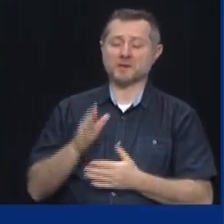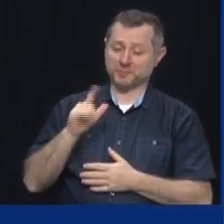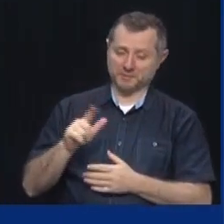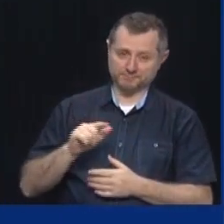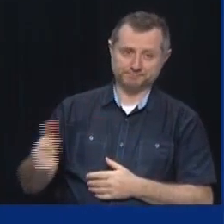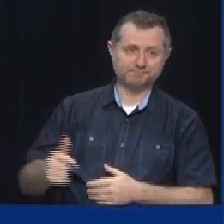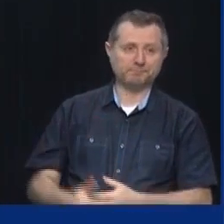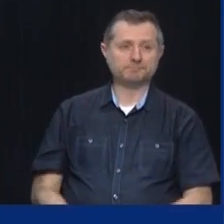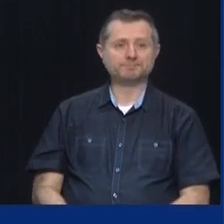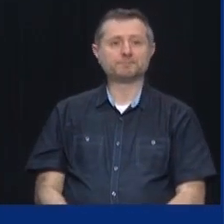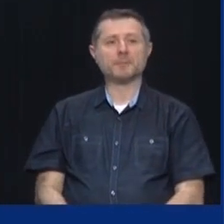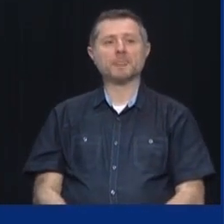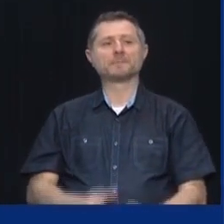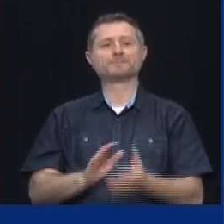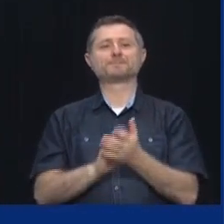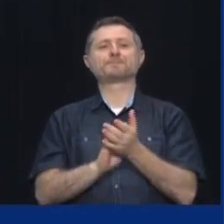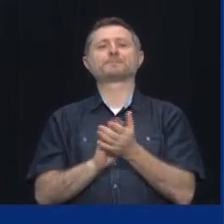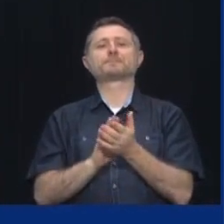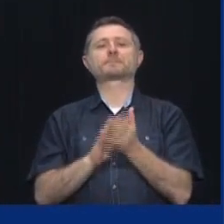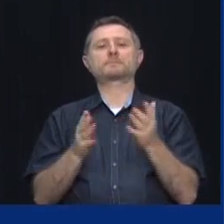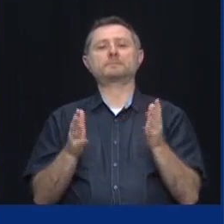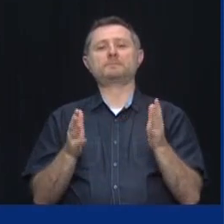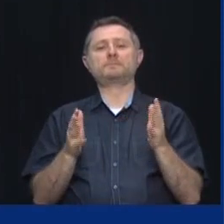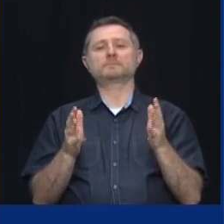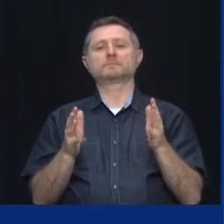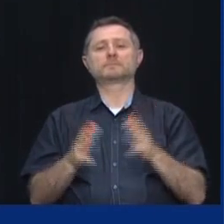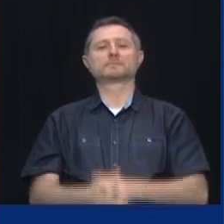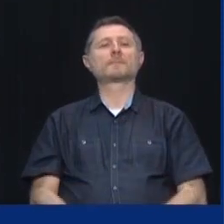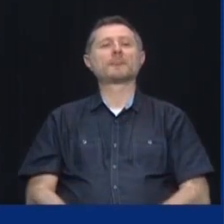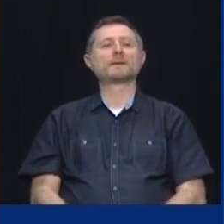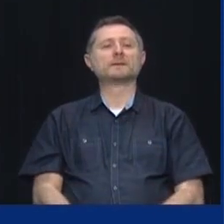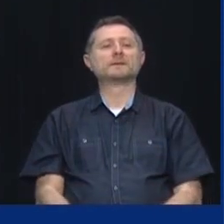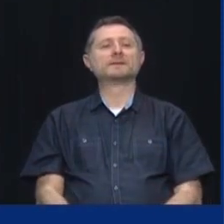THIS PAST YEAR THE PUBLIC NEEDED